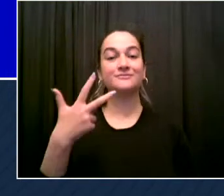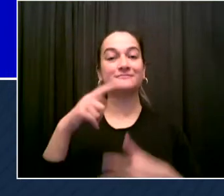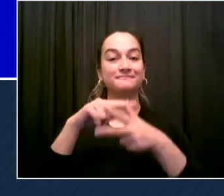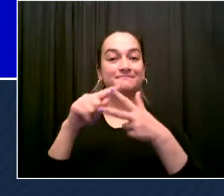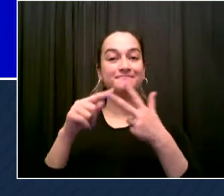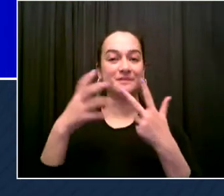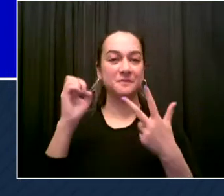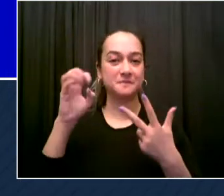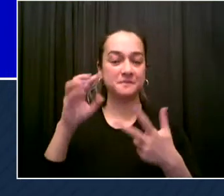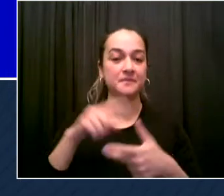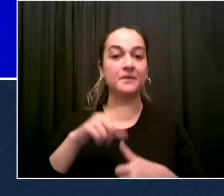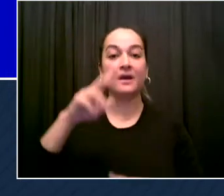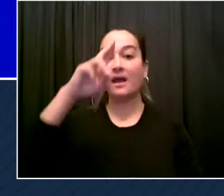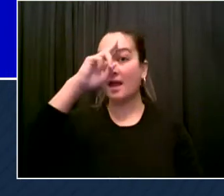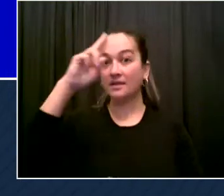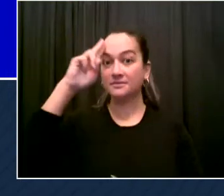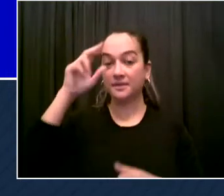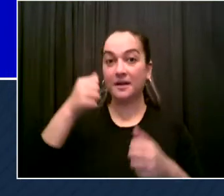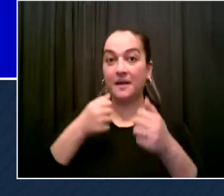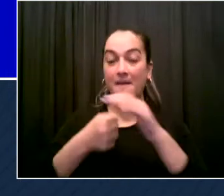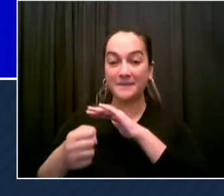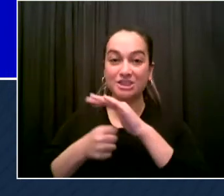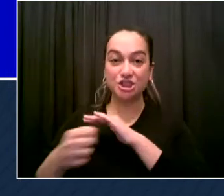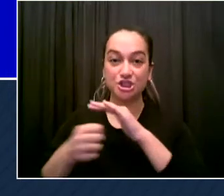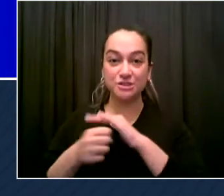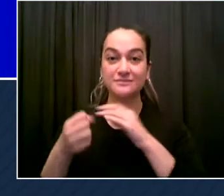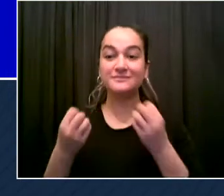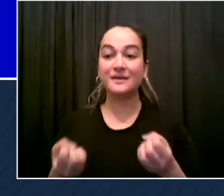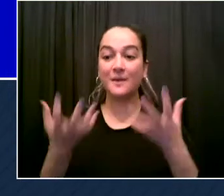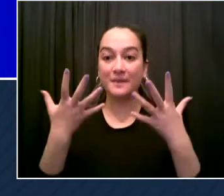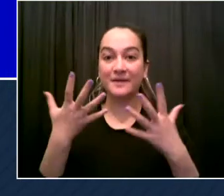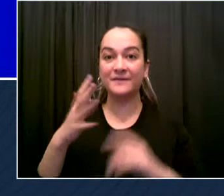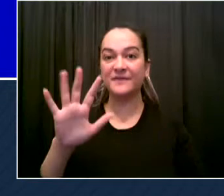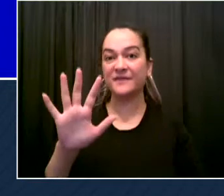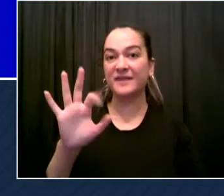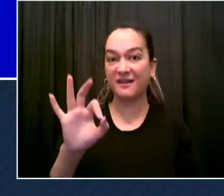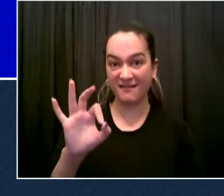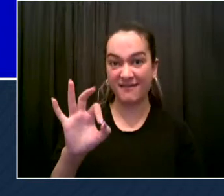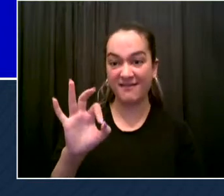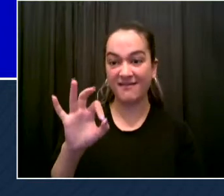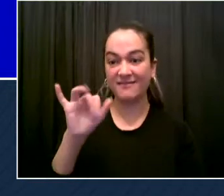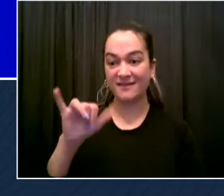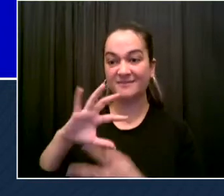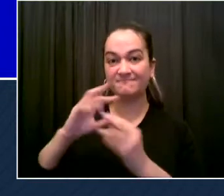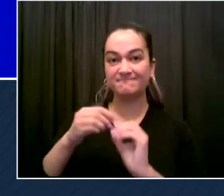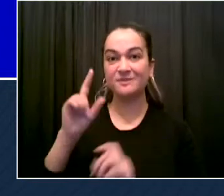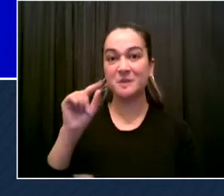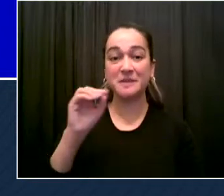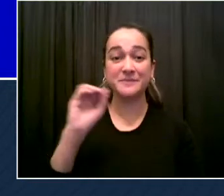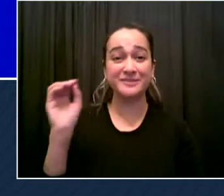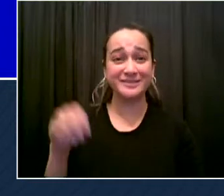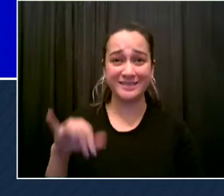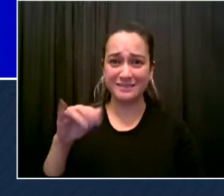OUT THERE AND GETTING VACCINATED. NUMBER ONE DAILY NUMBER OF PEOPLE ADMITTED TO IN NEW YORK